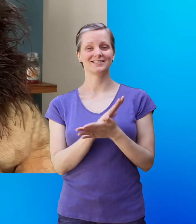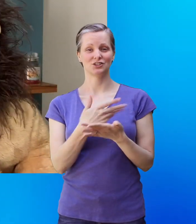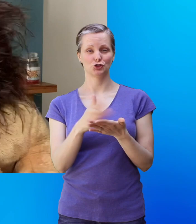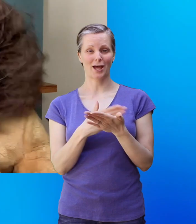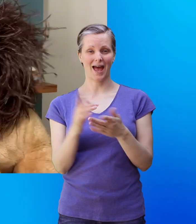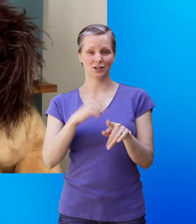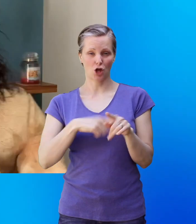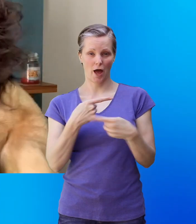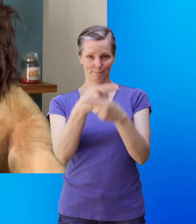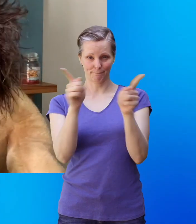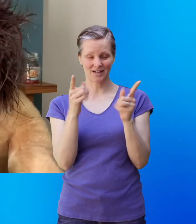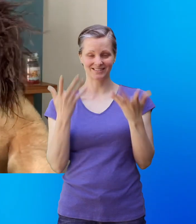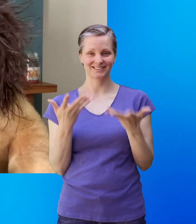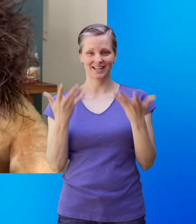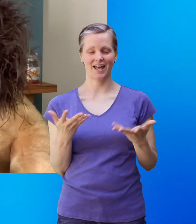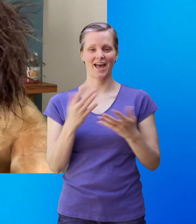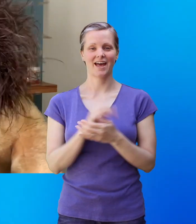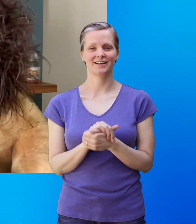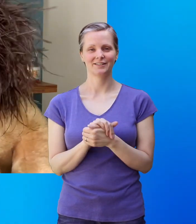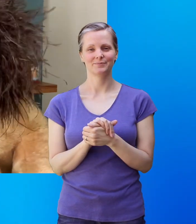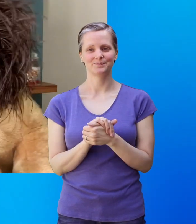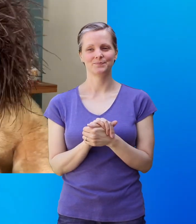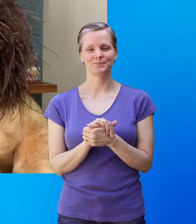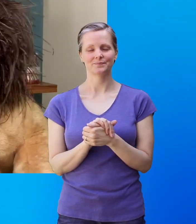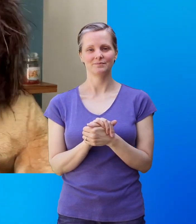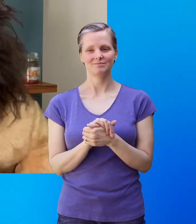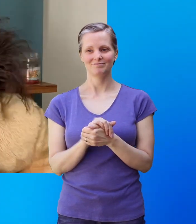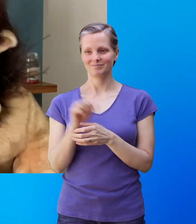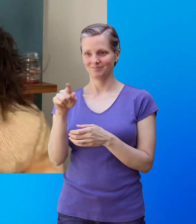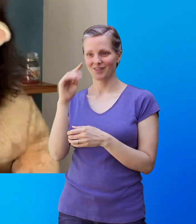hasn't it Kato? You're looking forward to the next video.